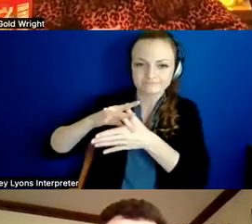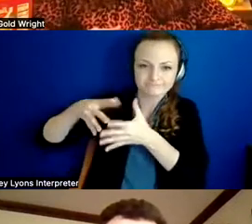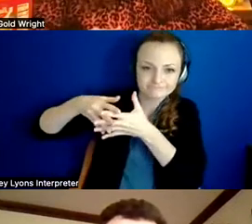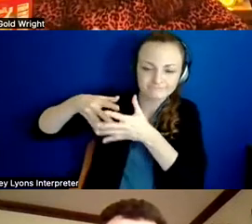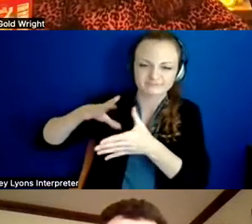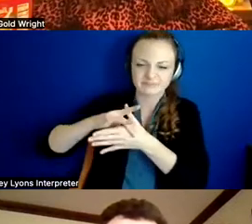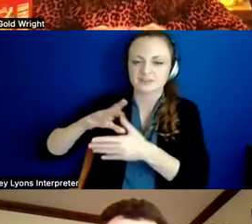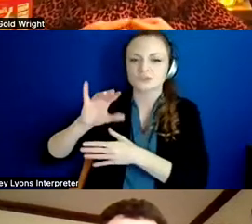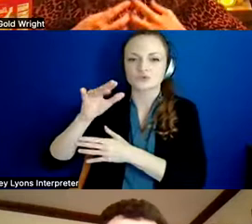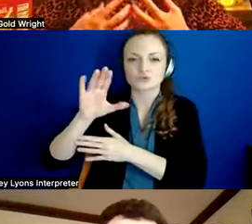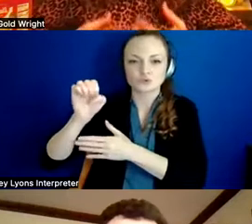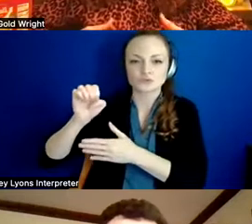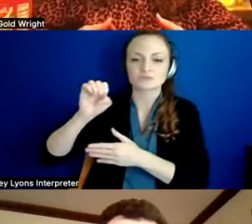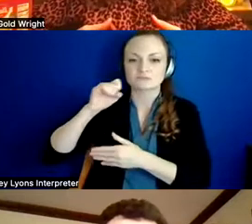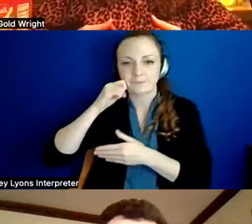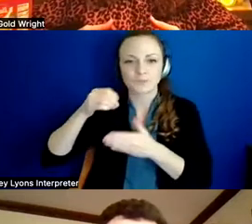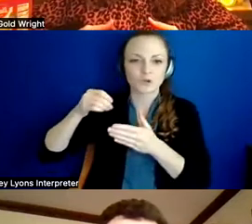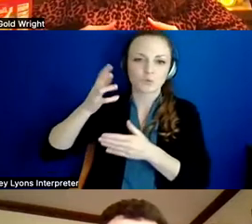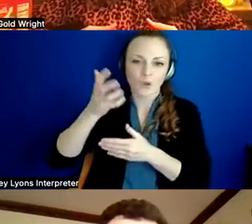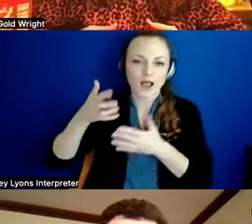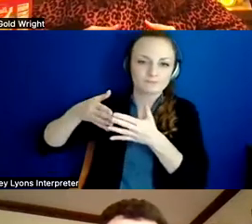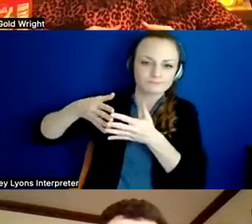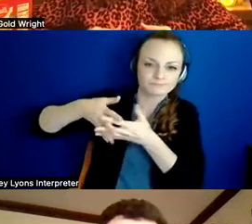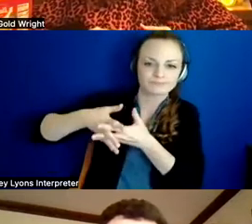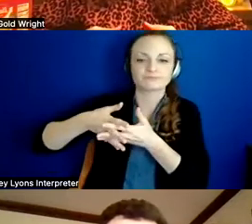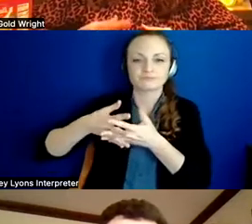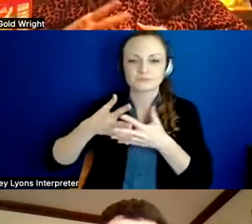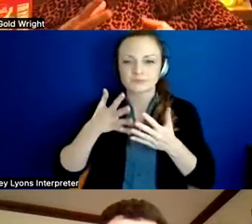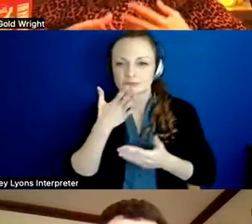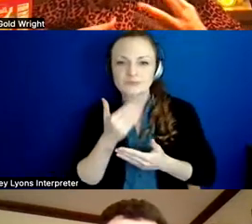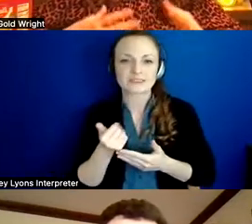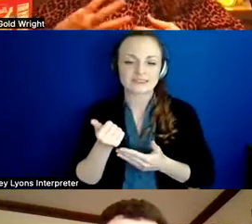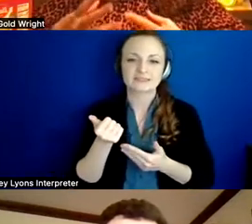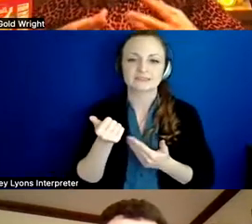very sweet and very 19:36:11 It's got this this wonderful texture